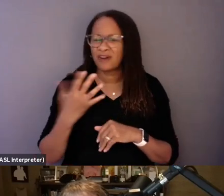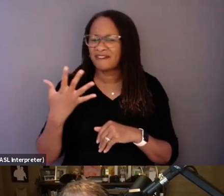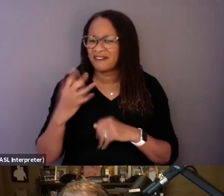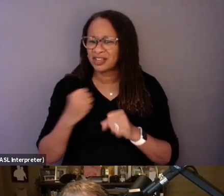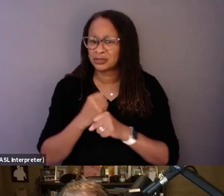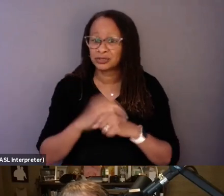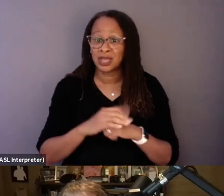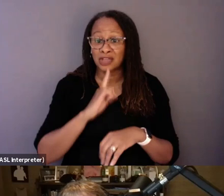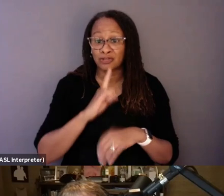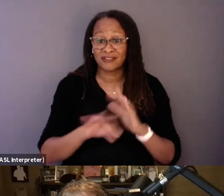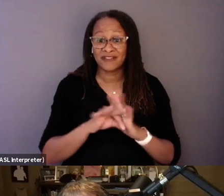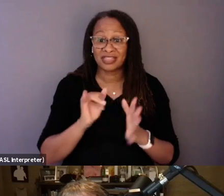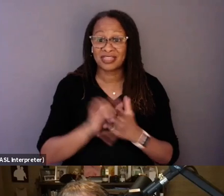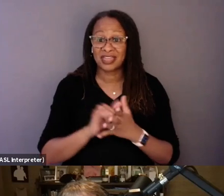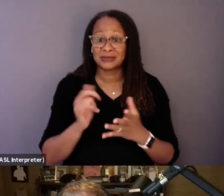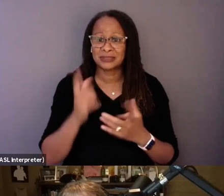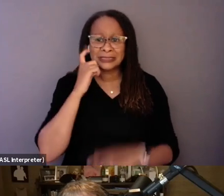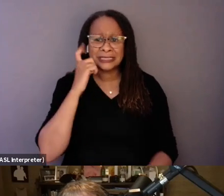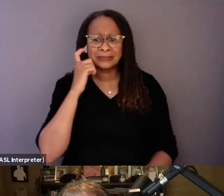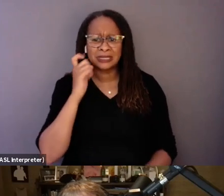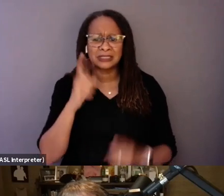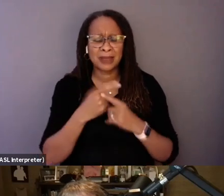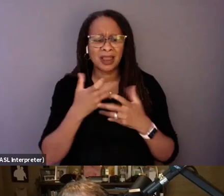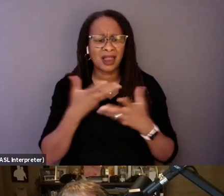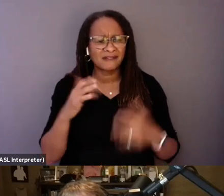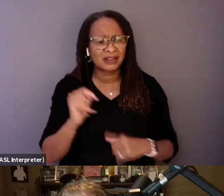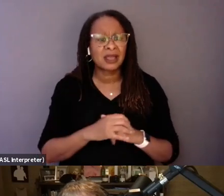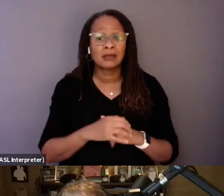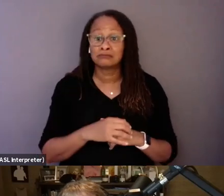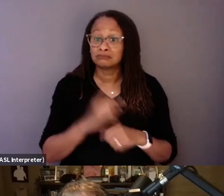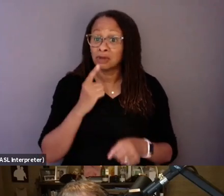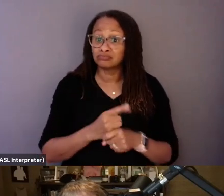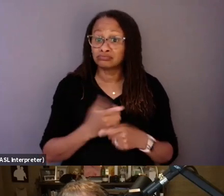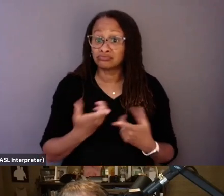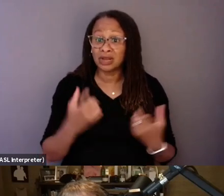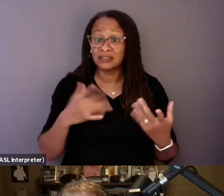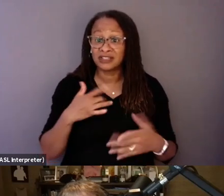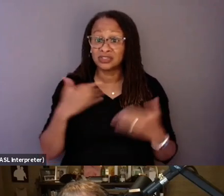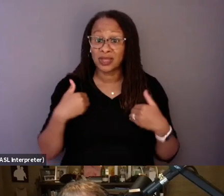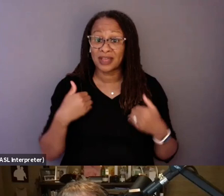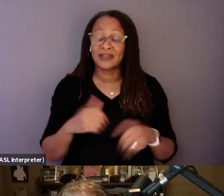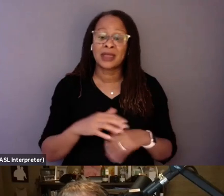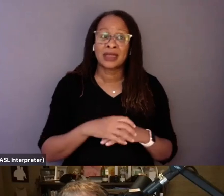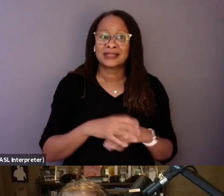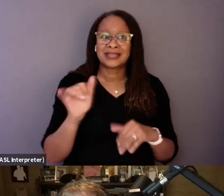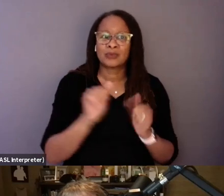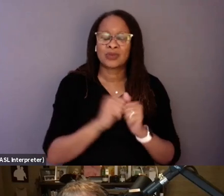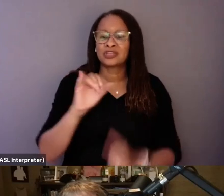he was maybe a little bit suspect about a lot of that. and rightfully so, because as was the case with The Joy of Sex there was sort of the sense